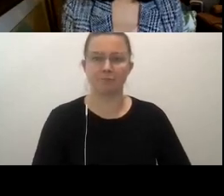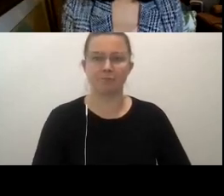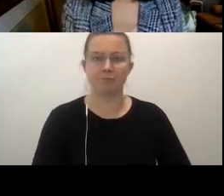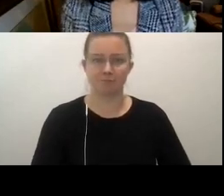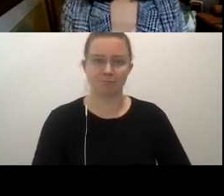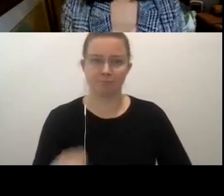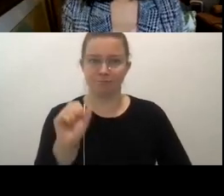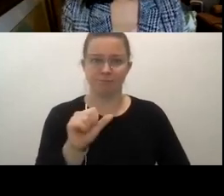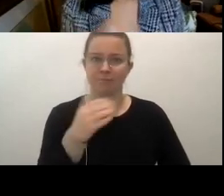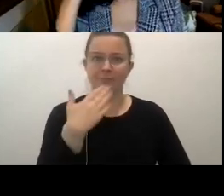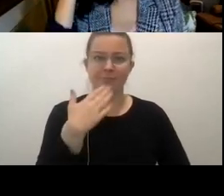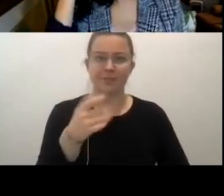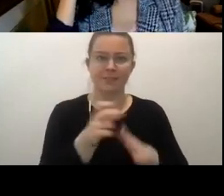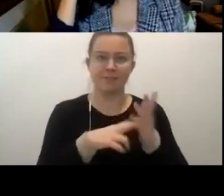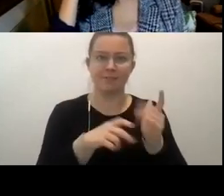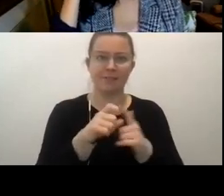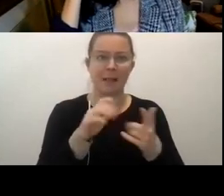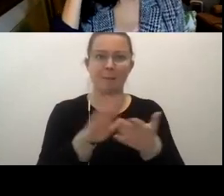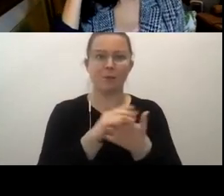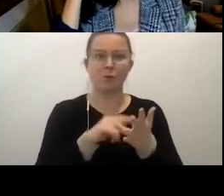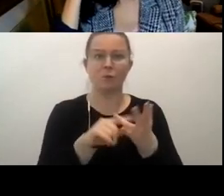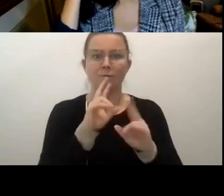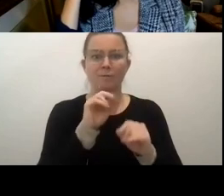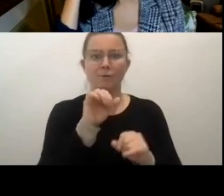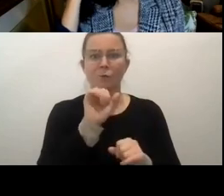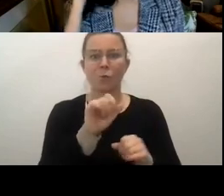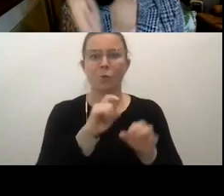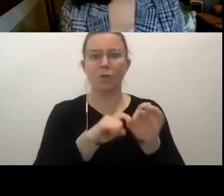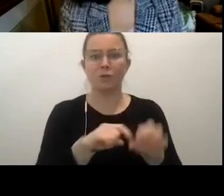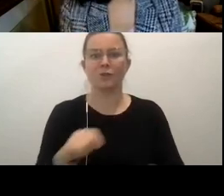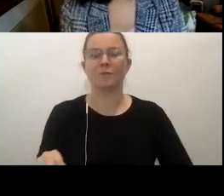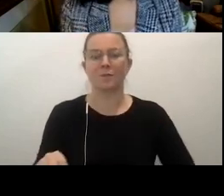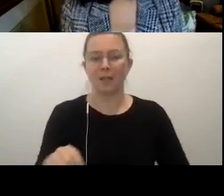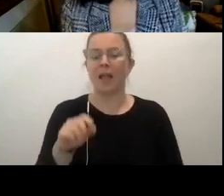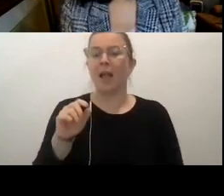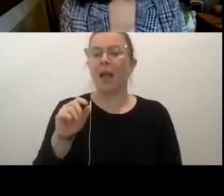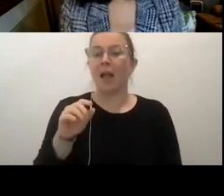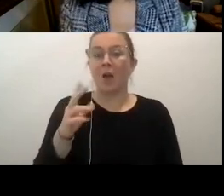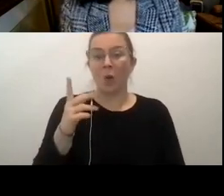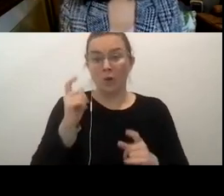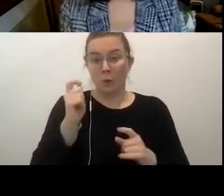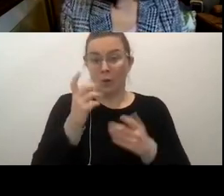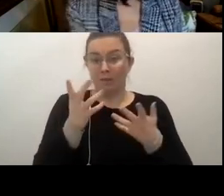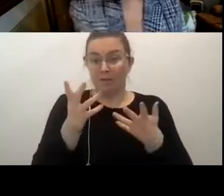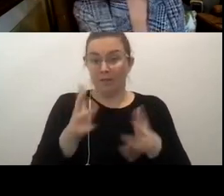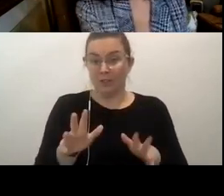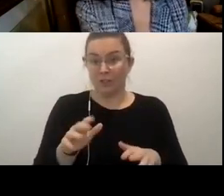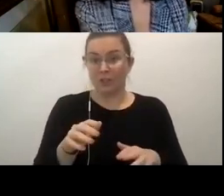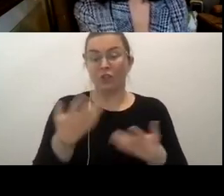Always happy to read out your words. We're nearing the end of tonight, so I'd like to thank all